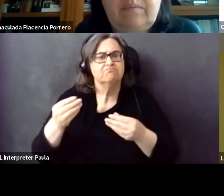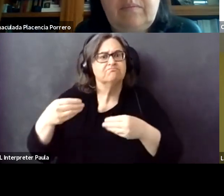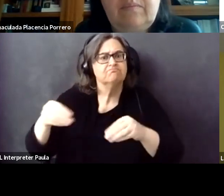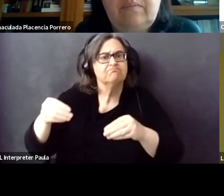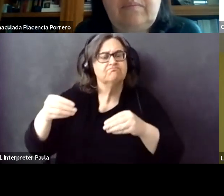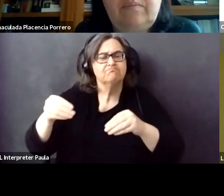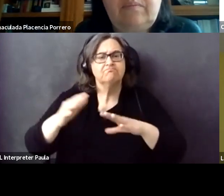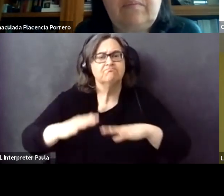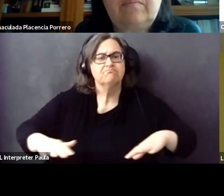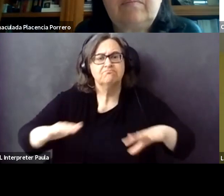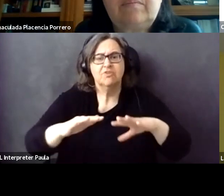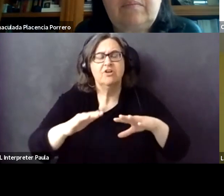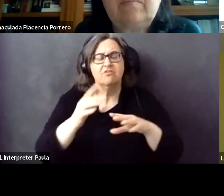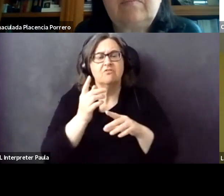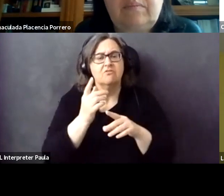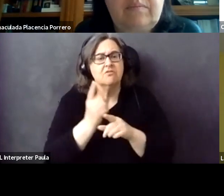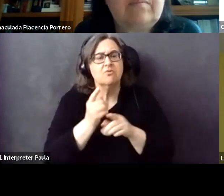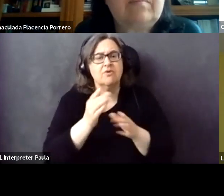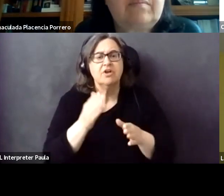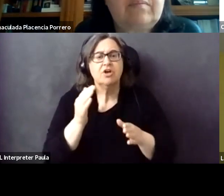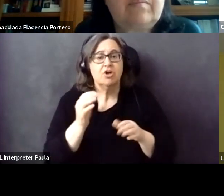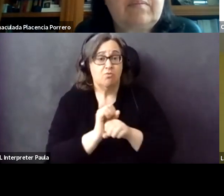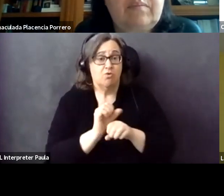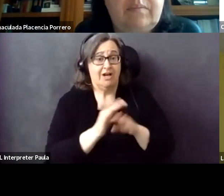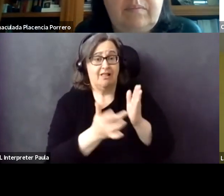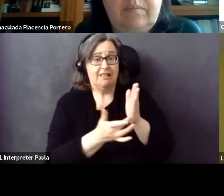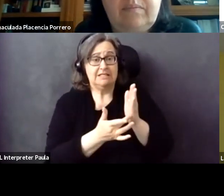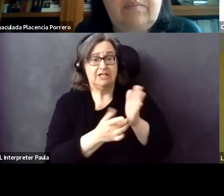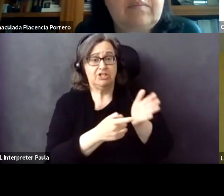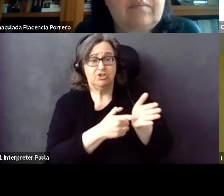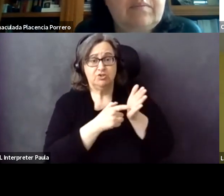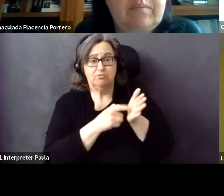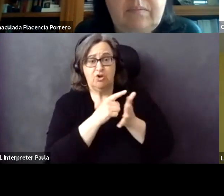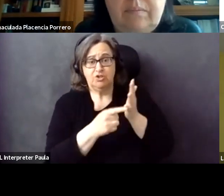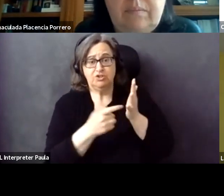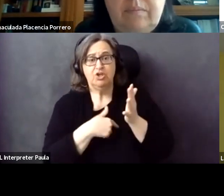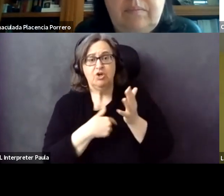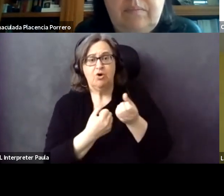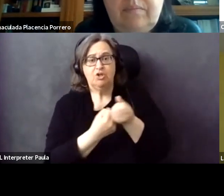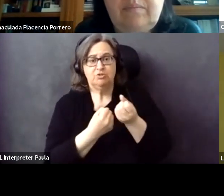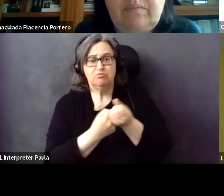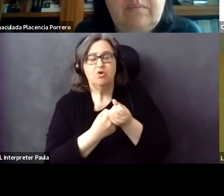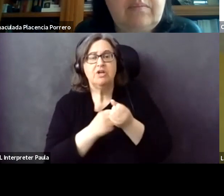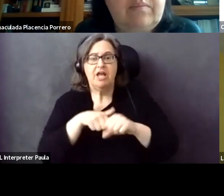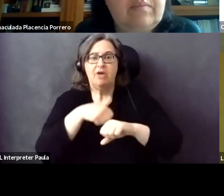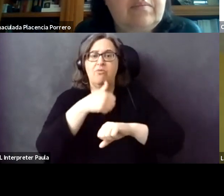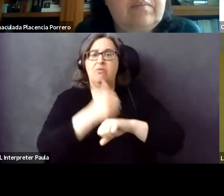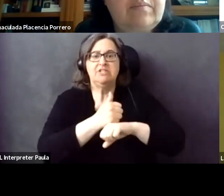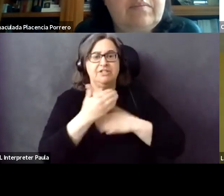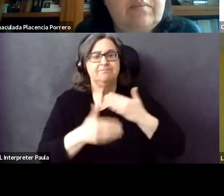adopting it. We think it will push the market in the right direction, and, of course, we are now